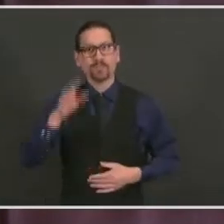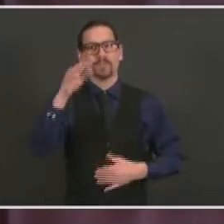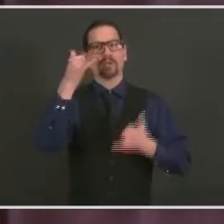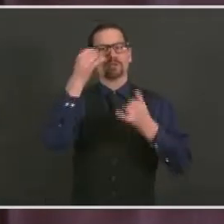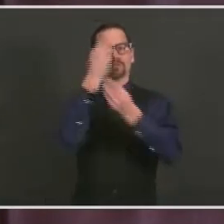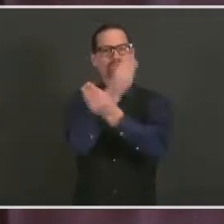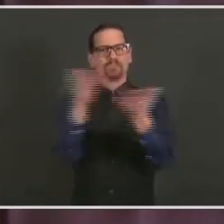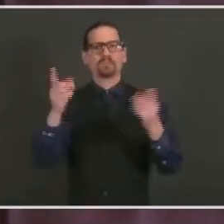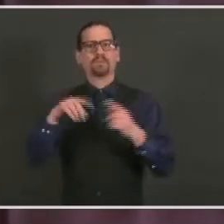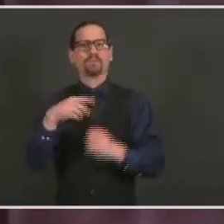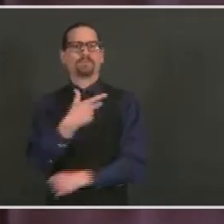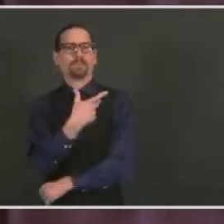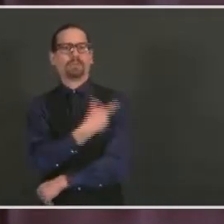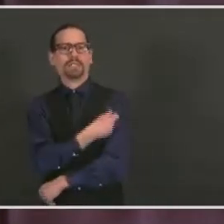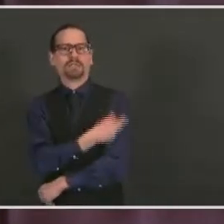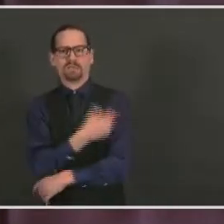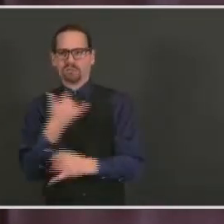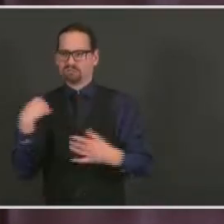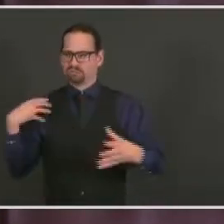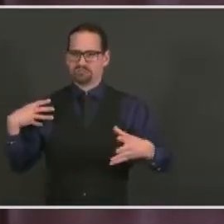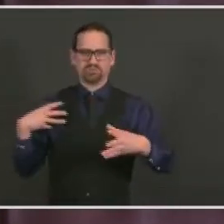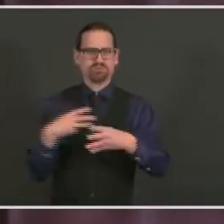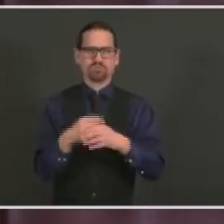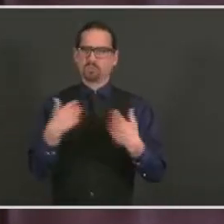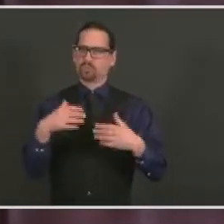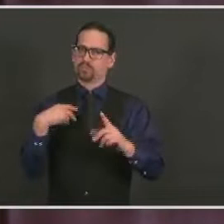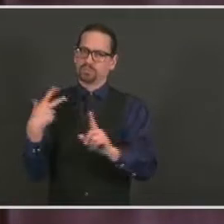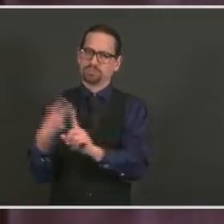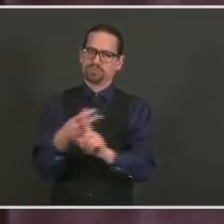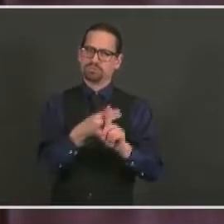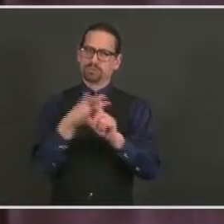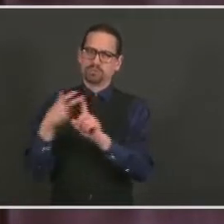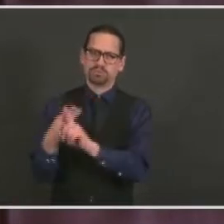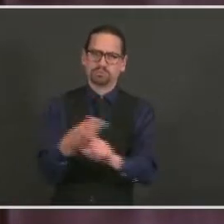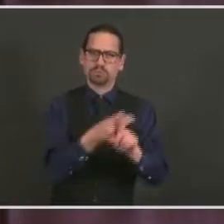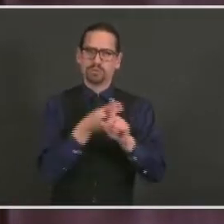THAT. SEPARATELY. I WANT TO PROVIDE AN UPDATE ON OUR